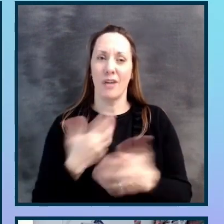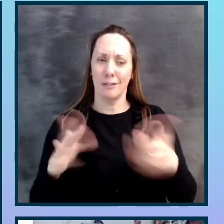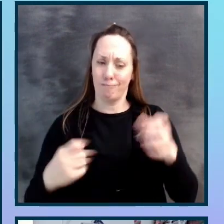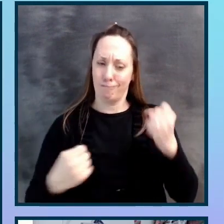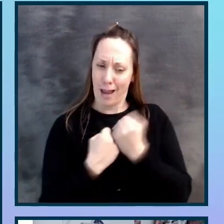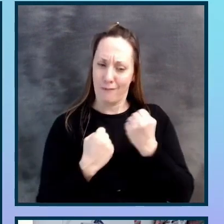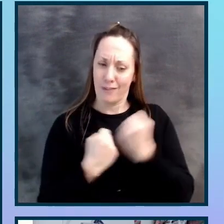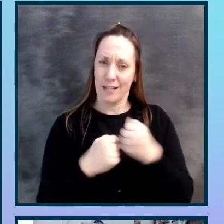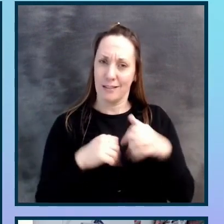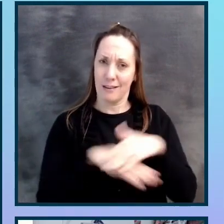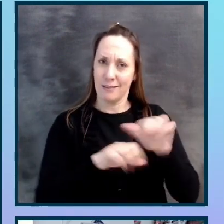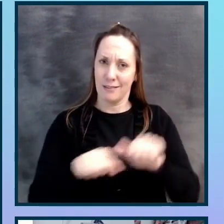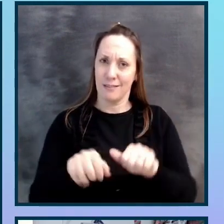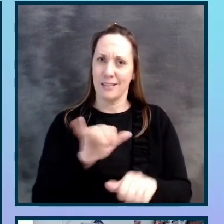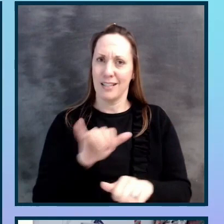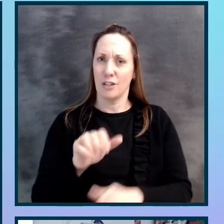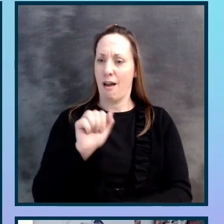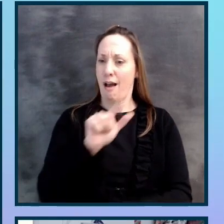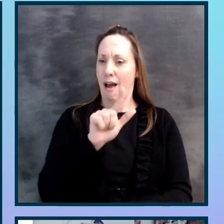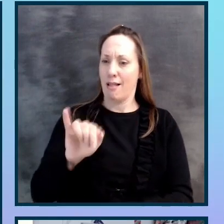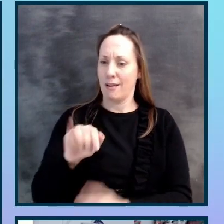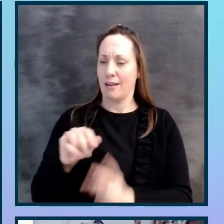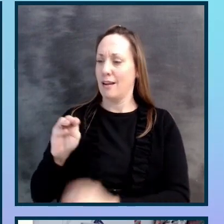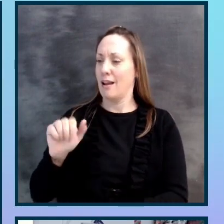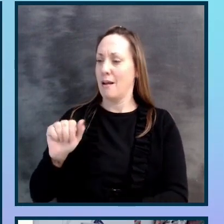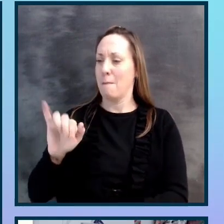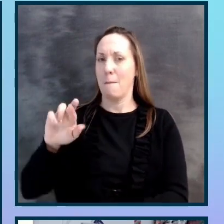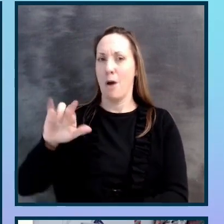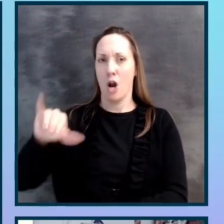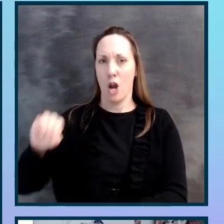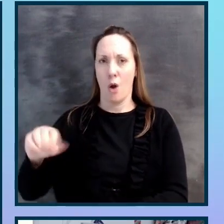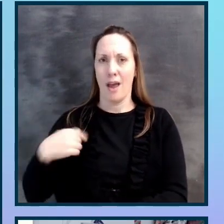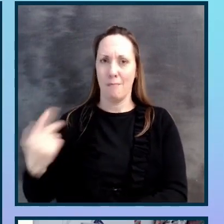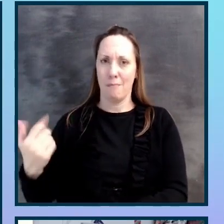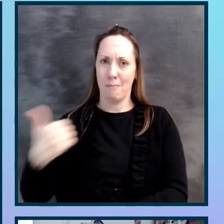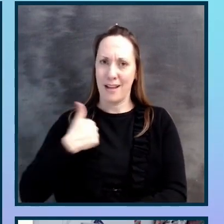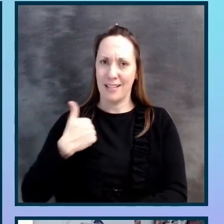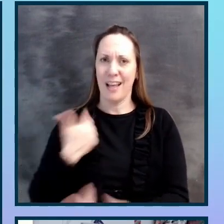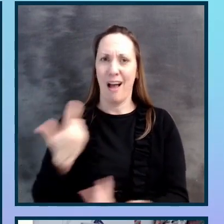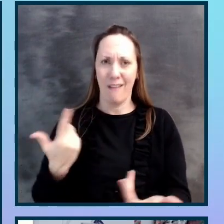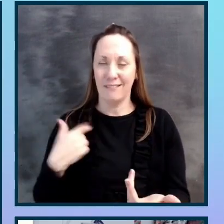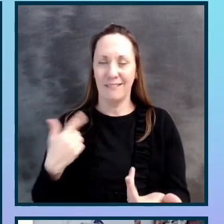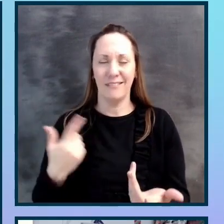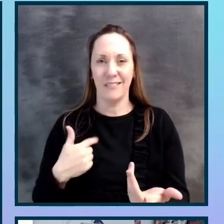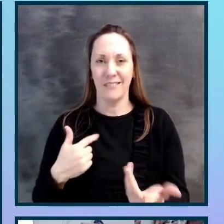like Ali, Mario, and myself, we couldn't be happier to see this grow at Learning A-Z.